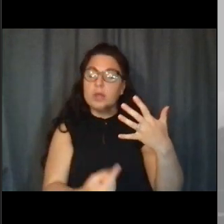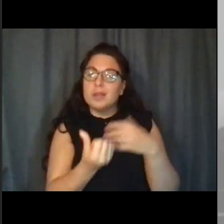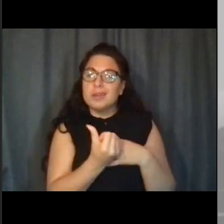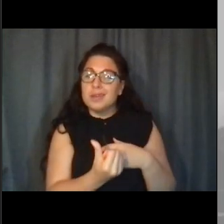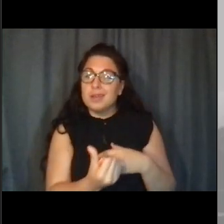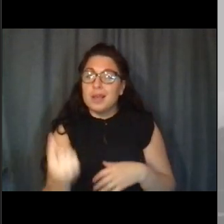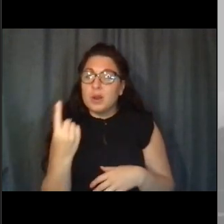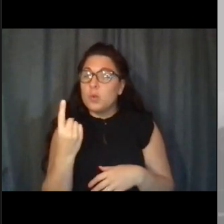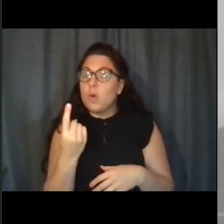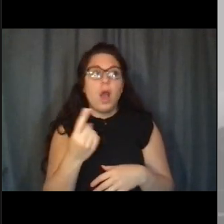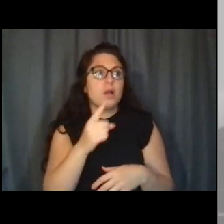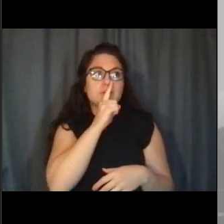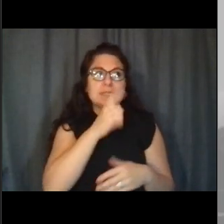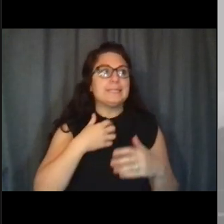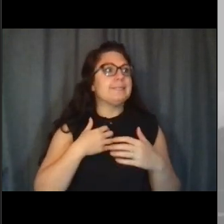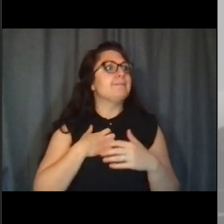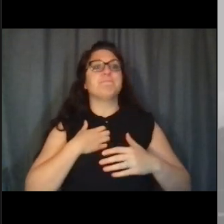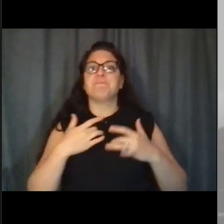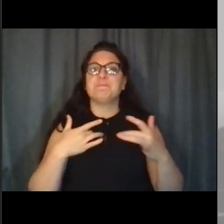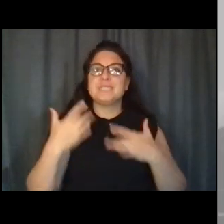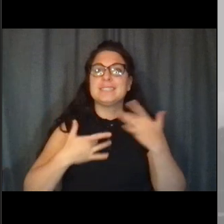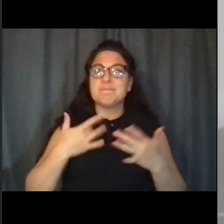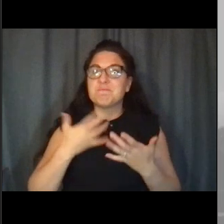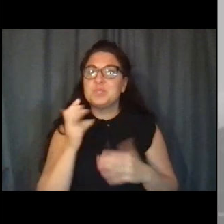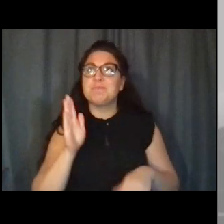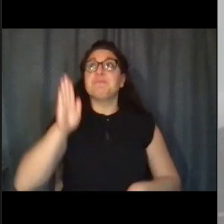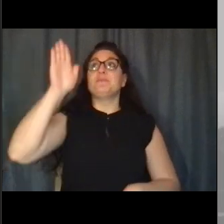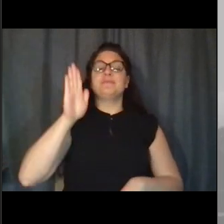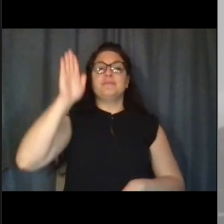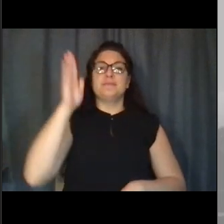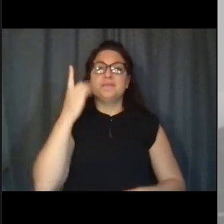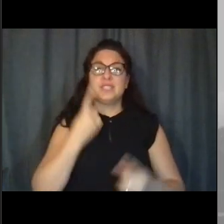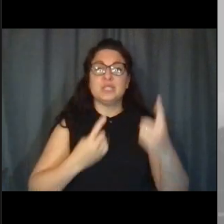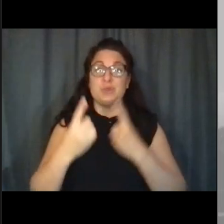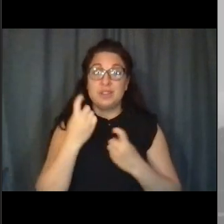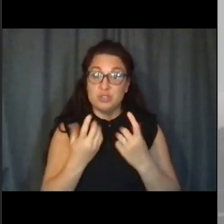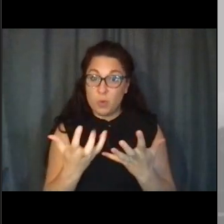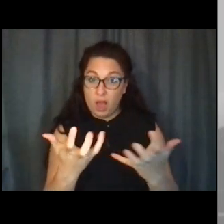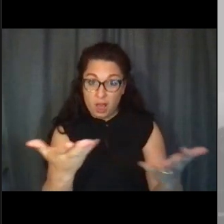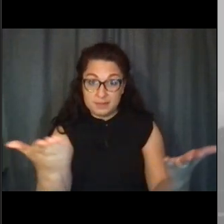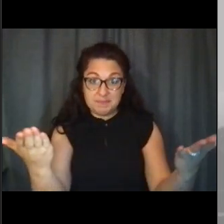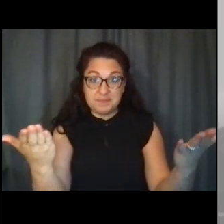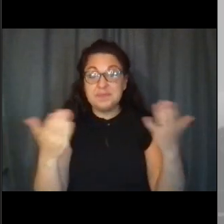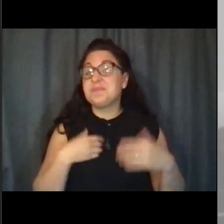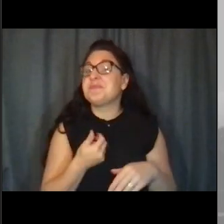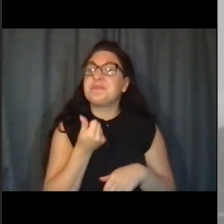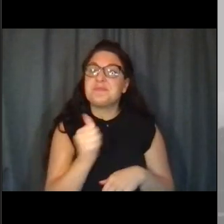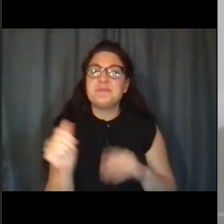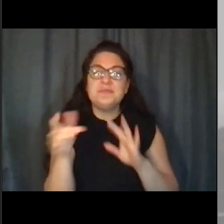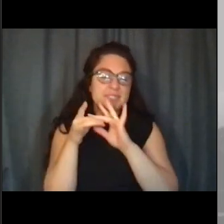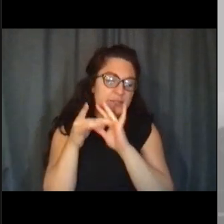really burning questions right now? And I'll take maybe one or two before we keep going. Anything related to like how hurricanes form